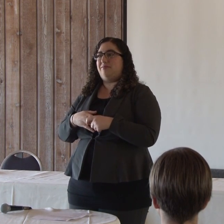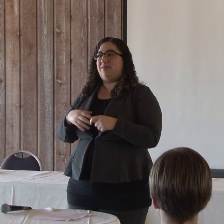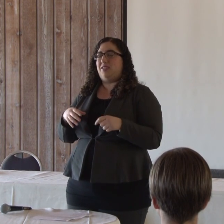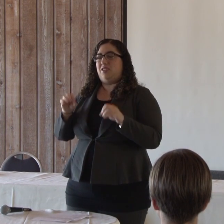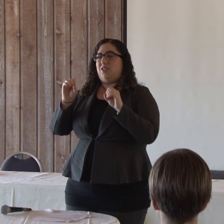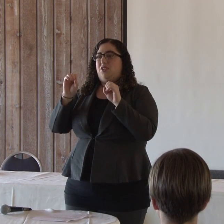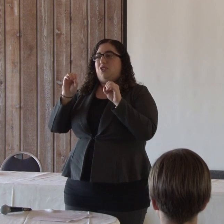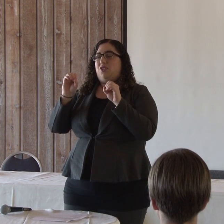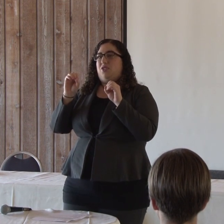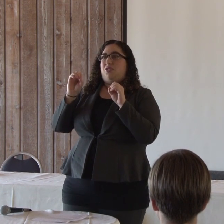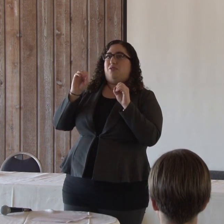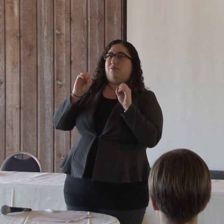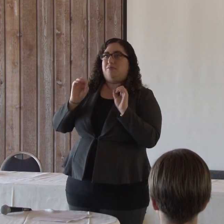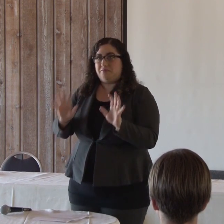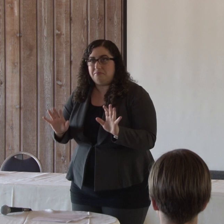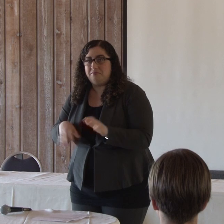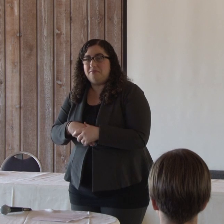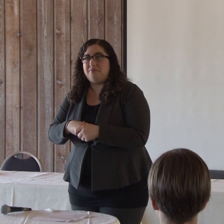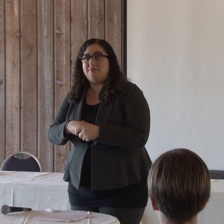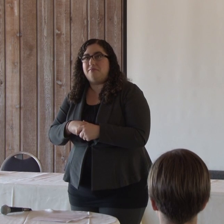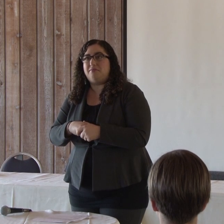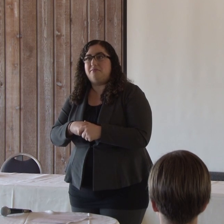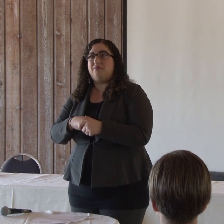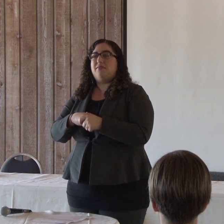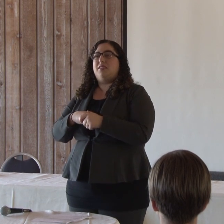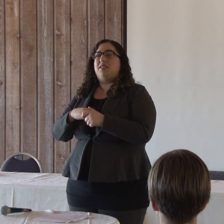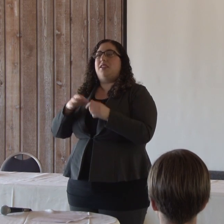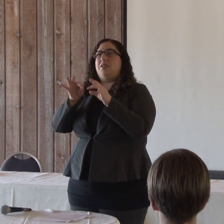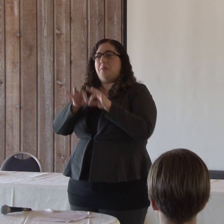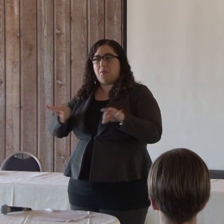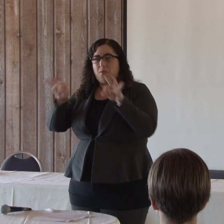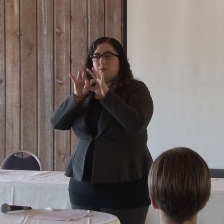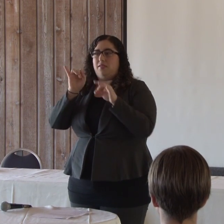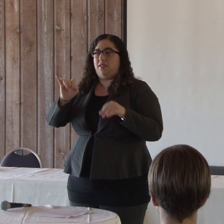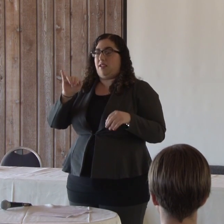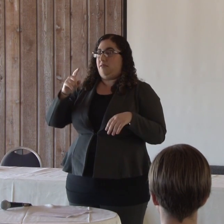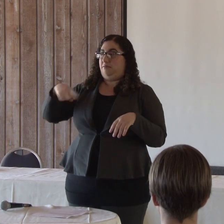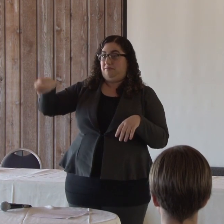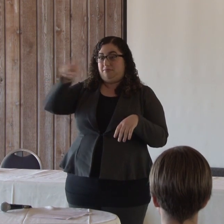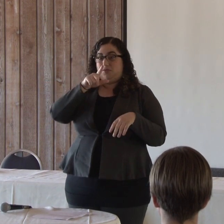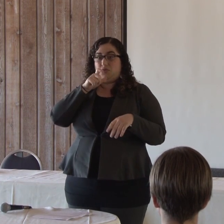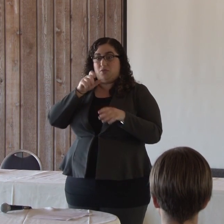It helps the light bulb to go off as it were, in the deaf mind.